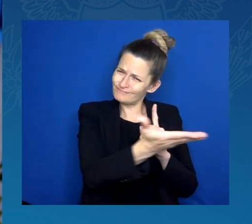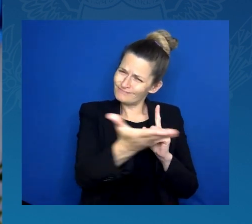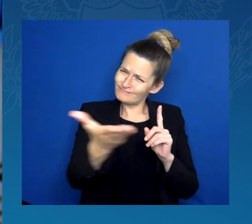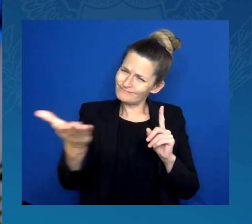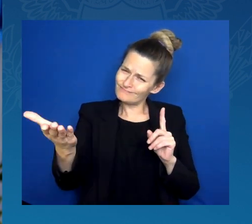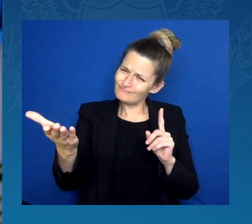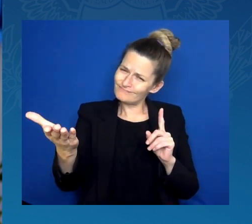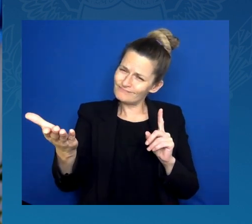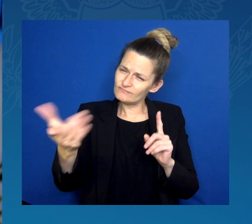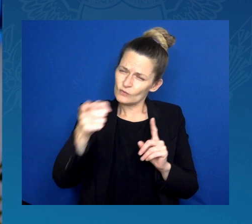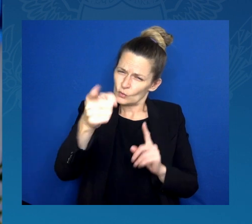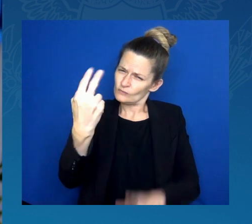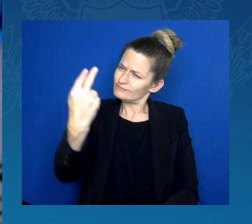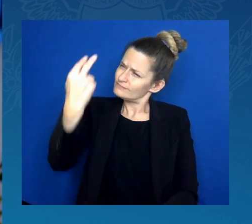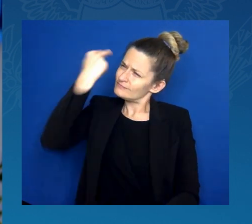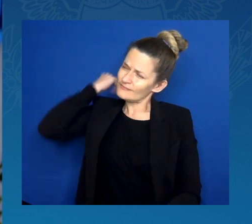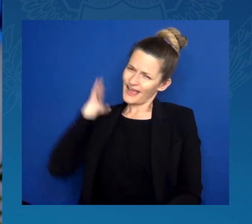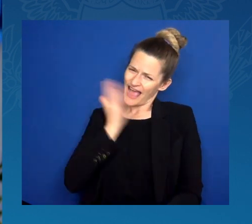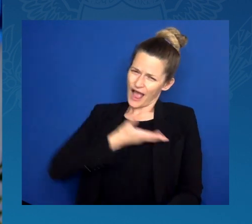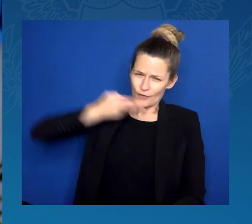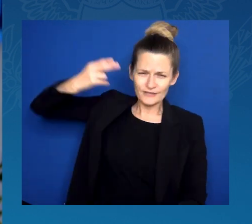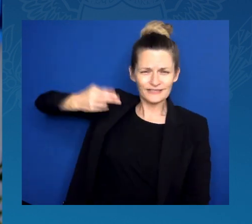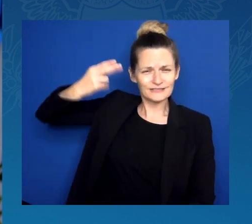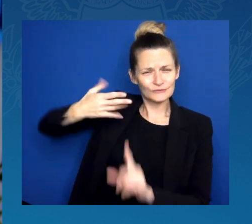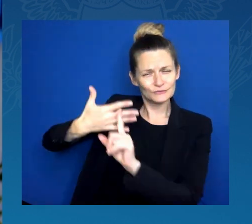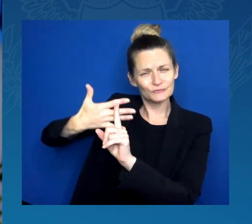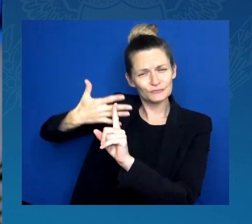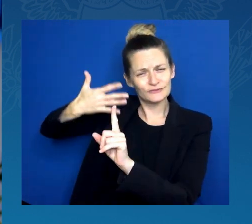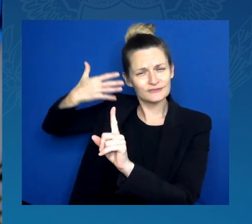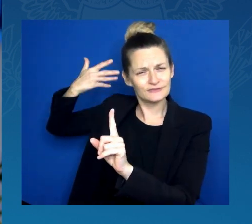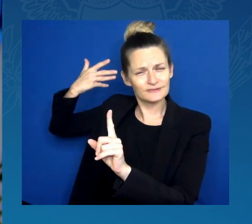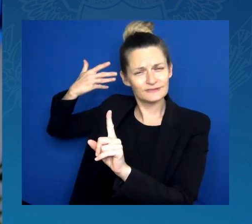we also remember that toward the end of the 20th century,